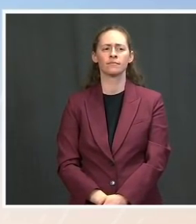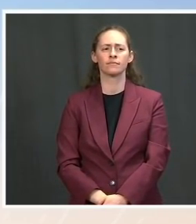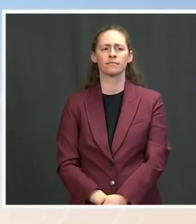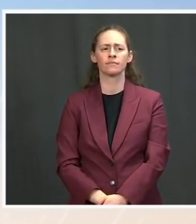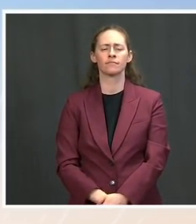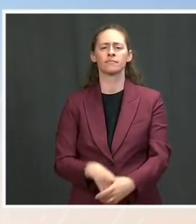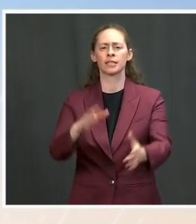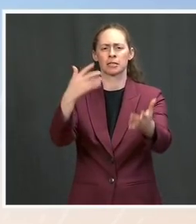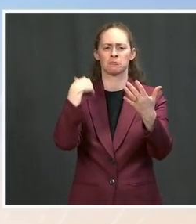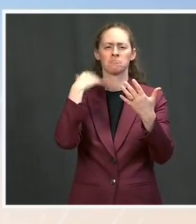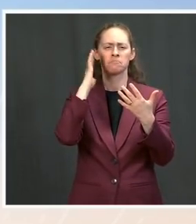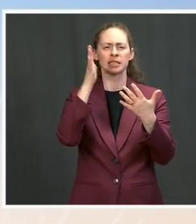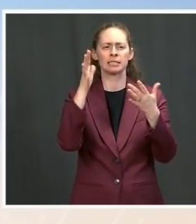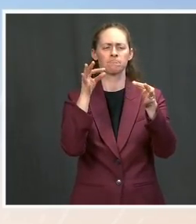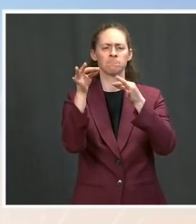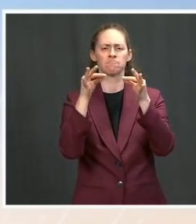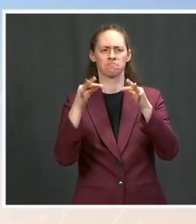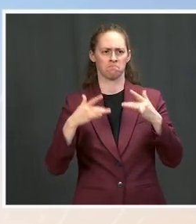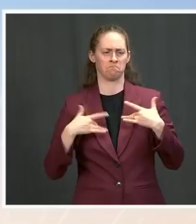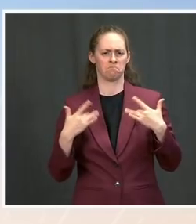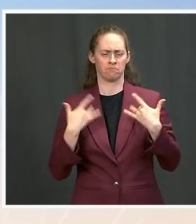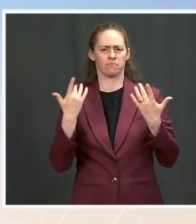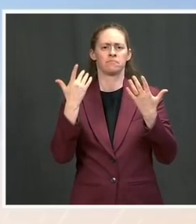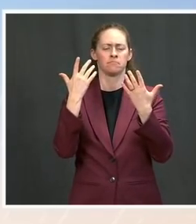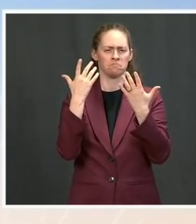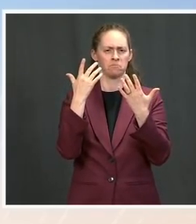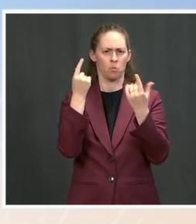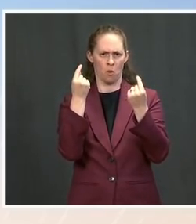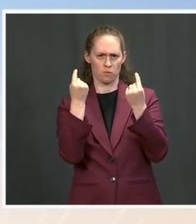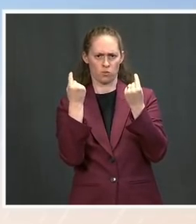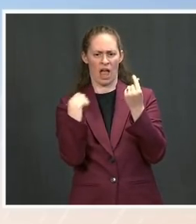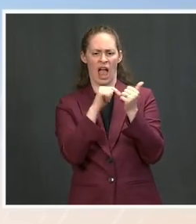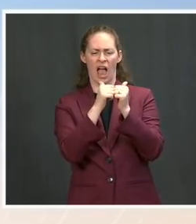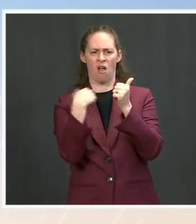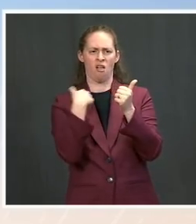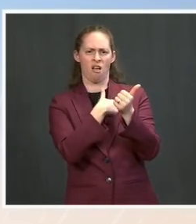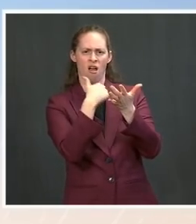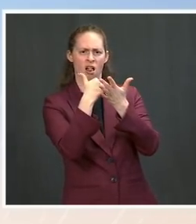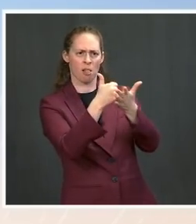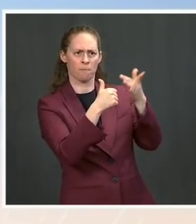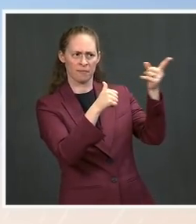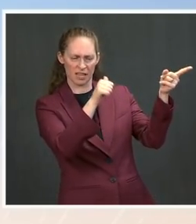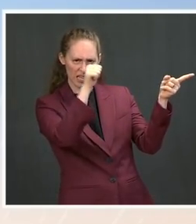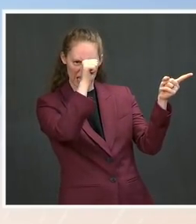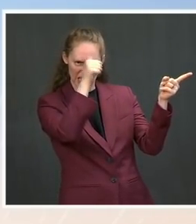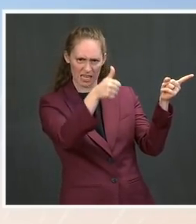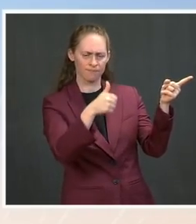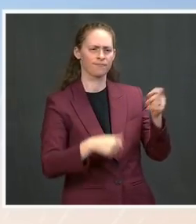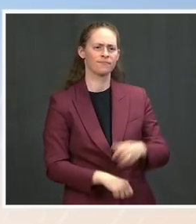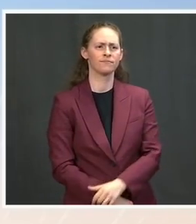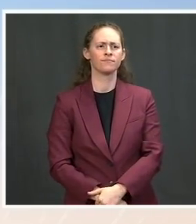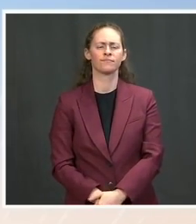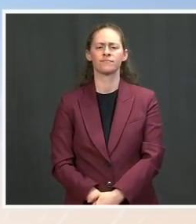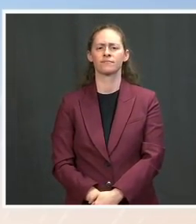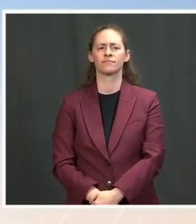or what the recent shipments have been. So six air shipments, funded by USAID, have departed the United States,